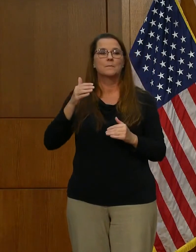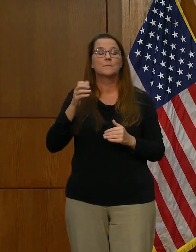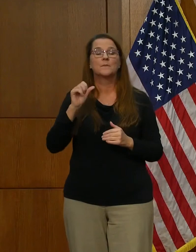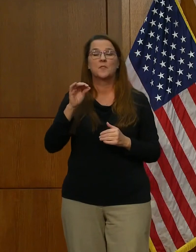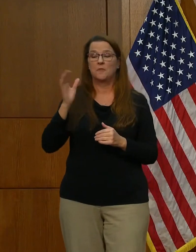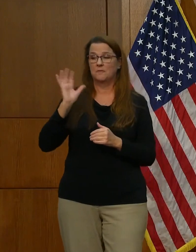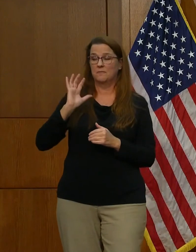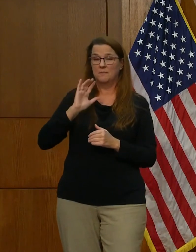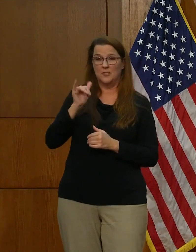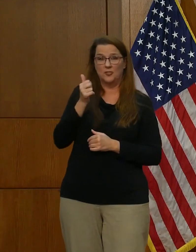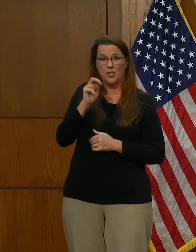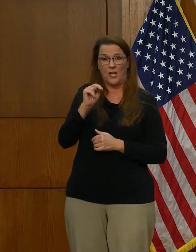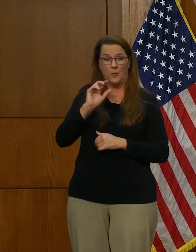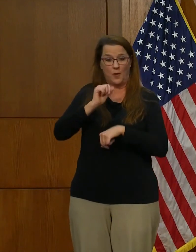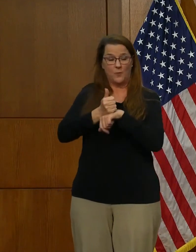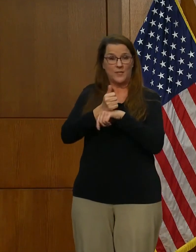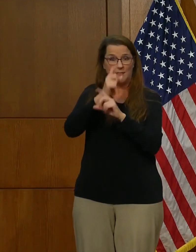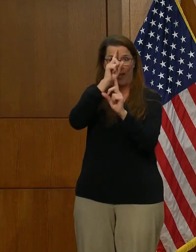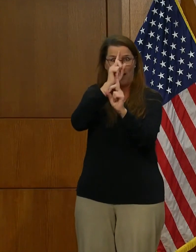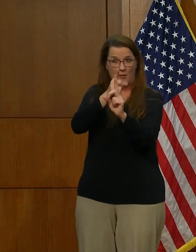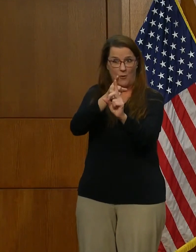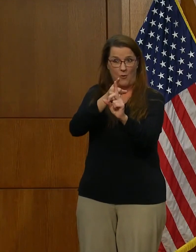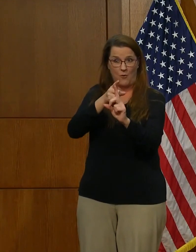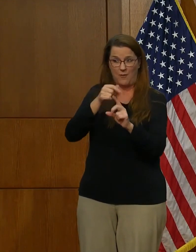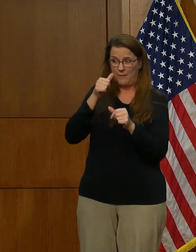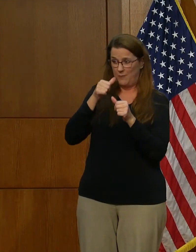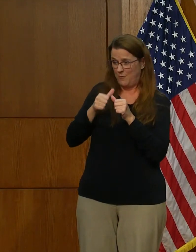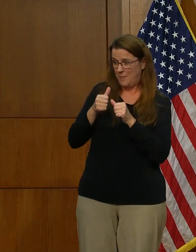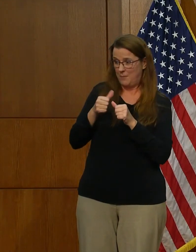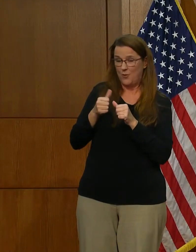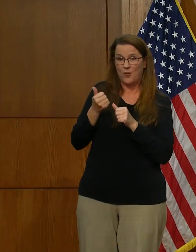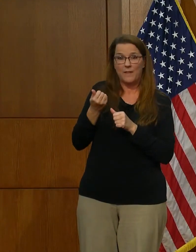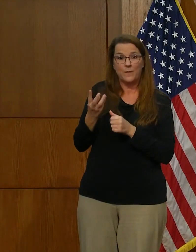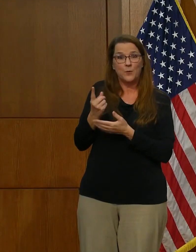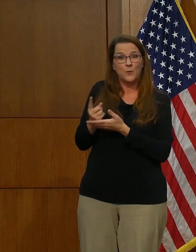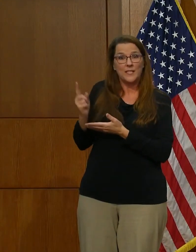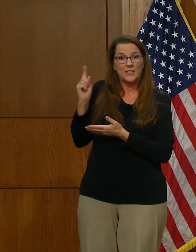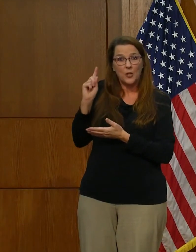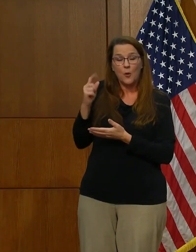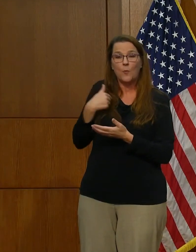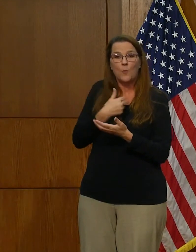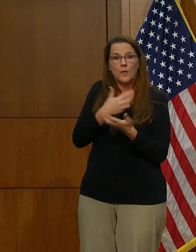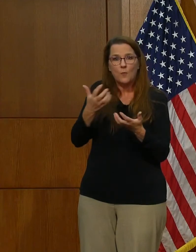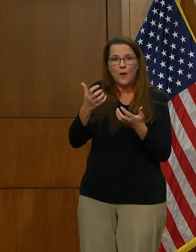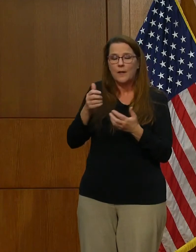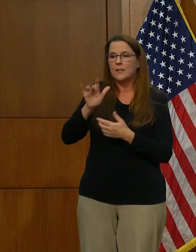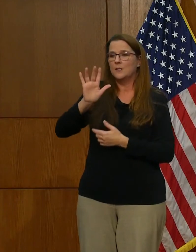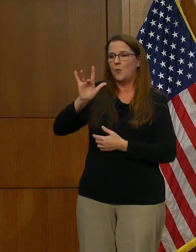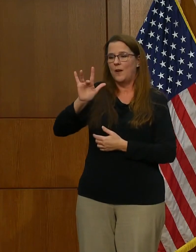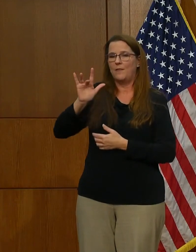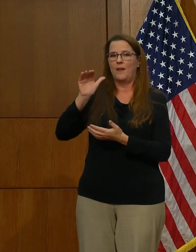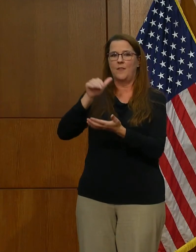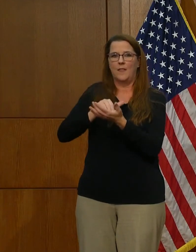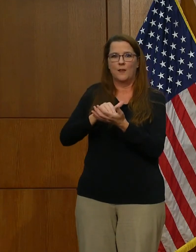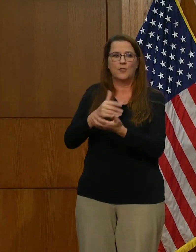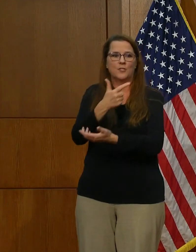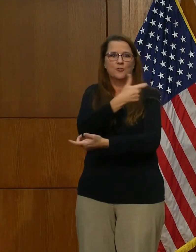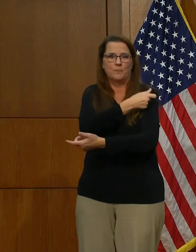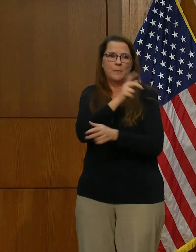WE'VE ACHIEVED THE AGGRESSIVE GOAL WE SET BACK IN JANUARY. BACK THEN, AS YOU REMEMBER JUST